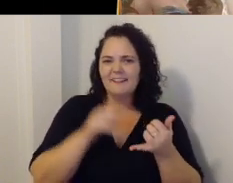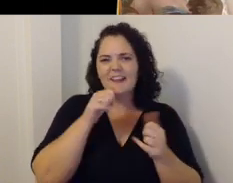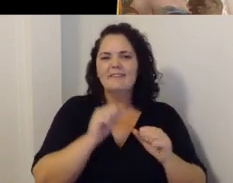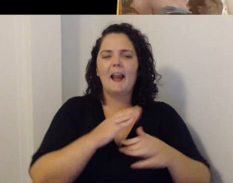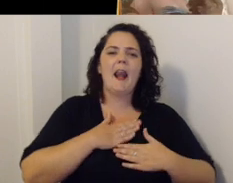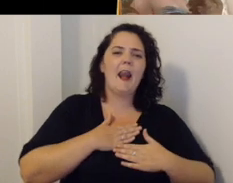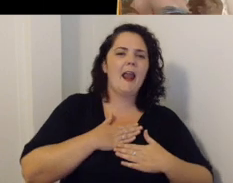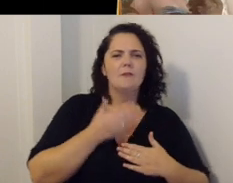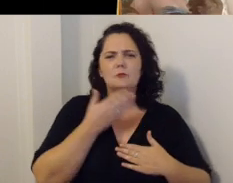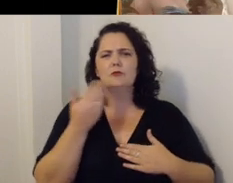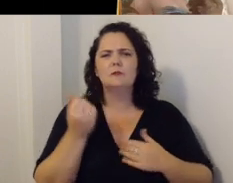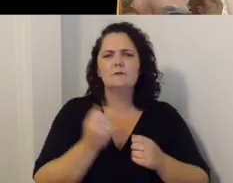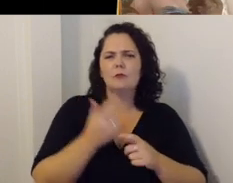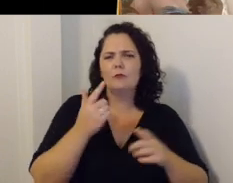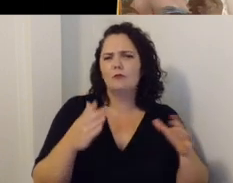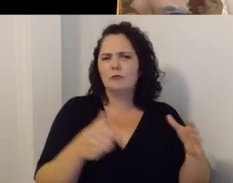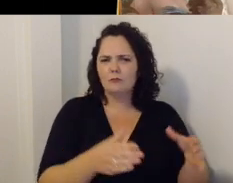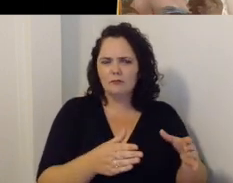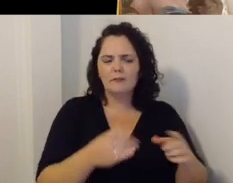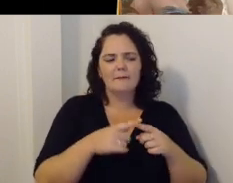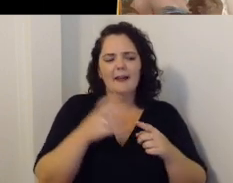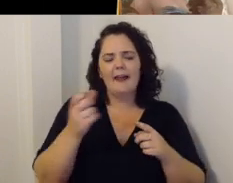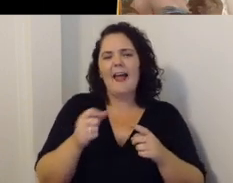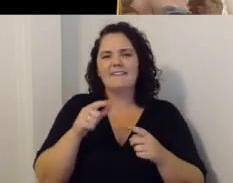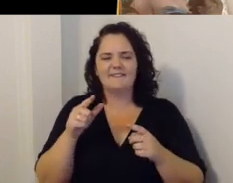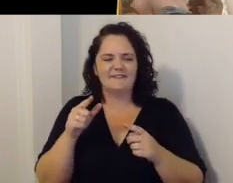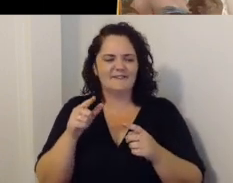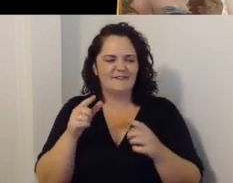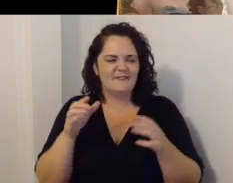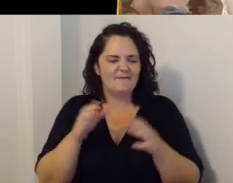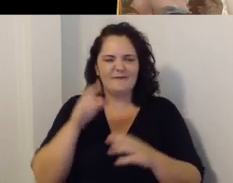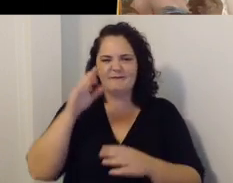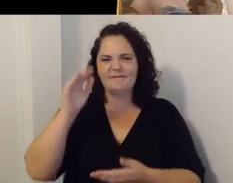here with her attendants these little cherubs referred to as puti who are picking out jewels